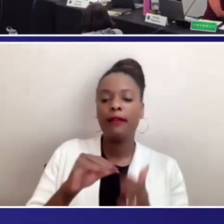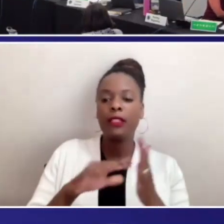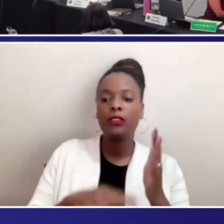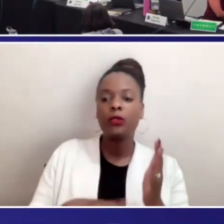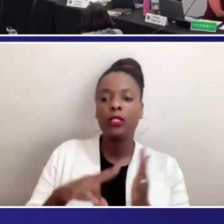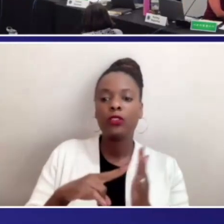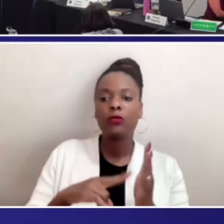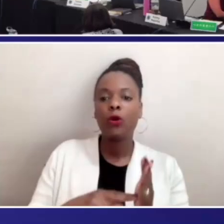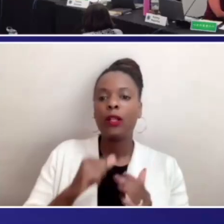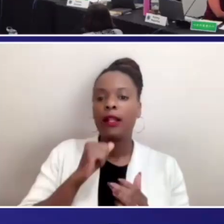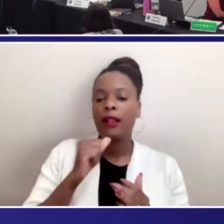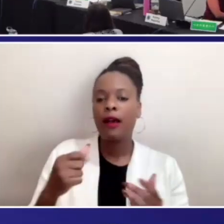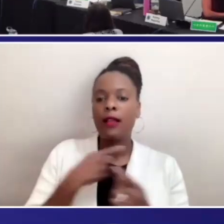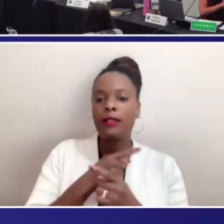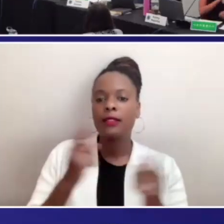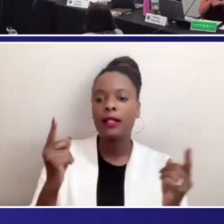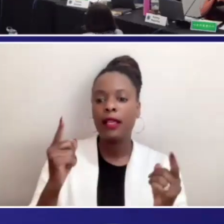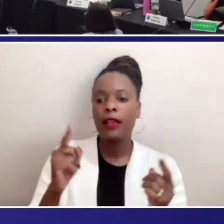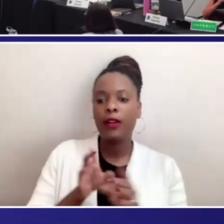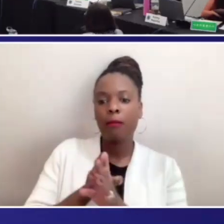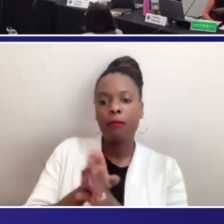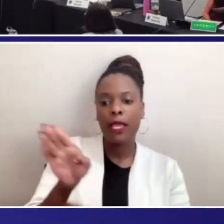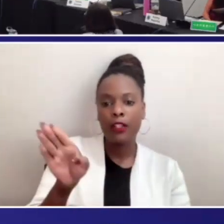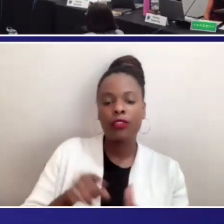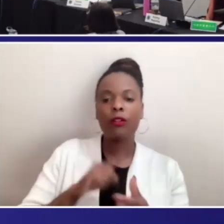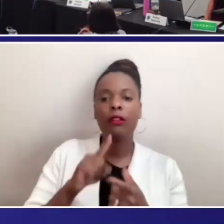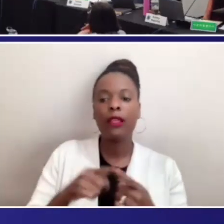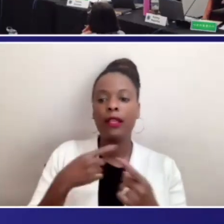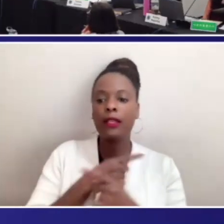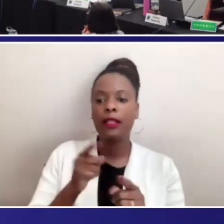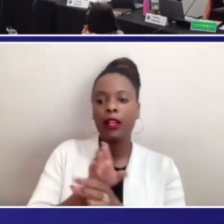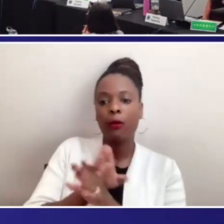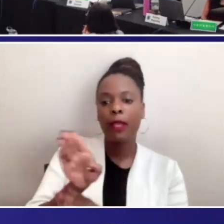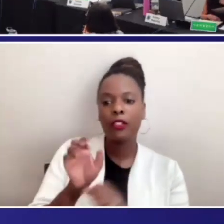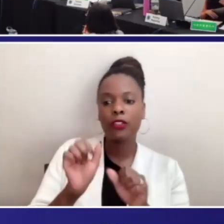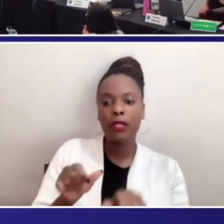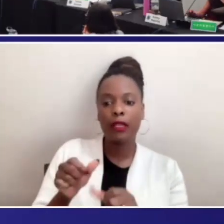major, could they then declare a major and continue receiving funds under the legacy provision?